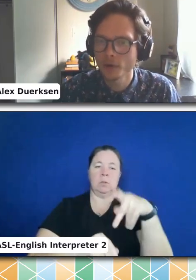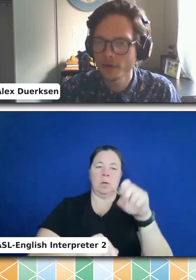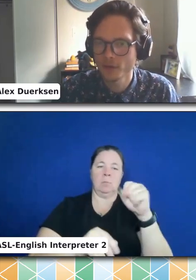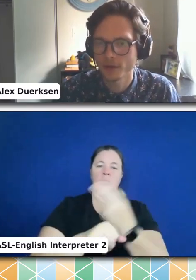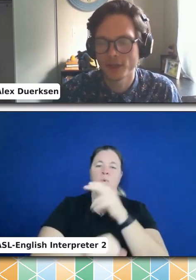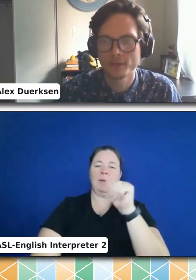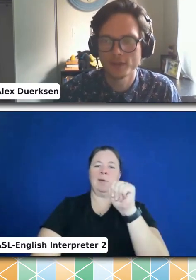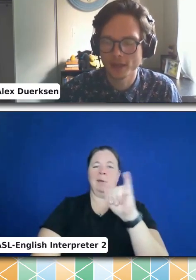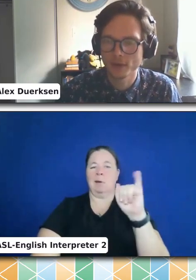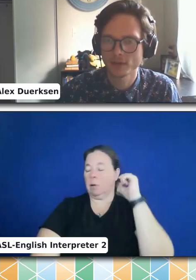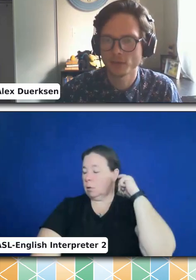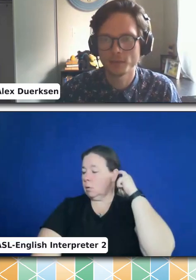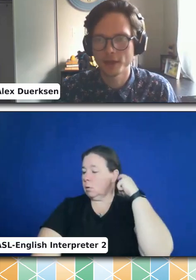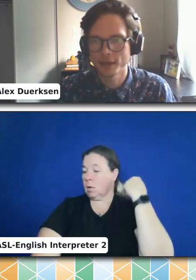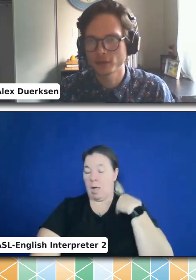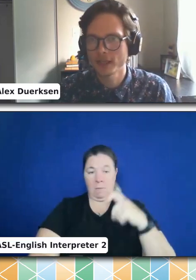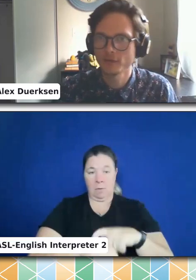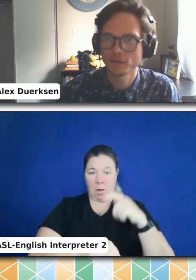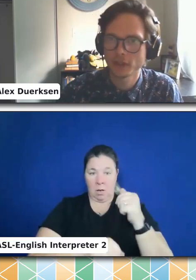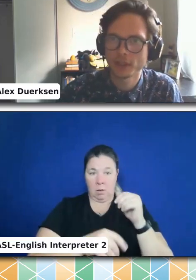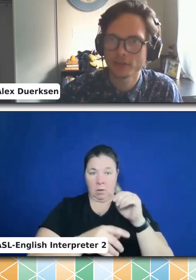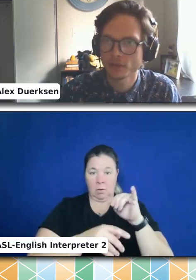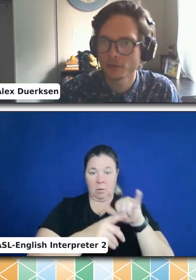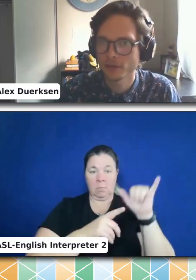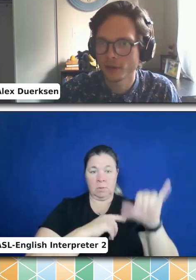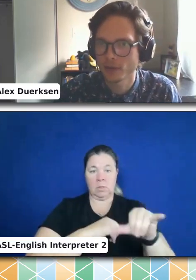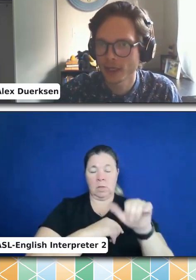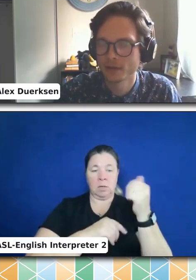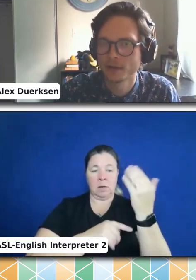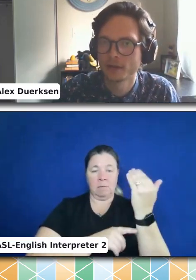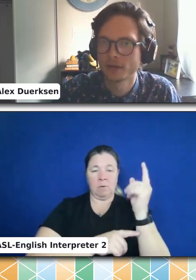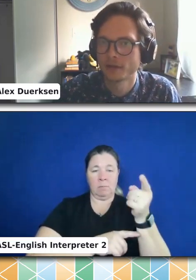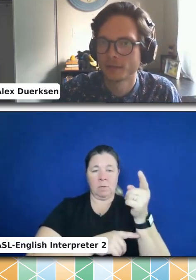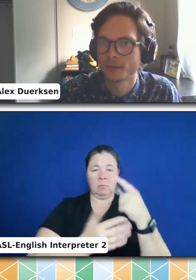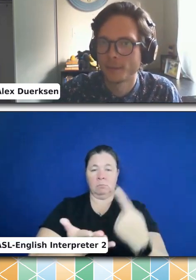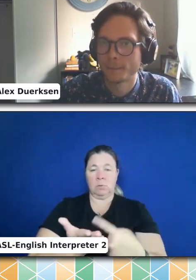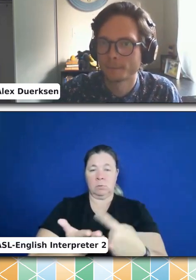Yeah. I do, yeah. Um, so… Okay, I am going to…